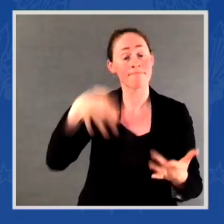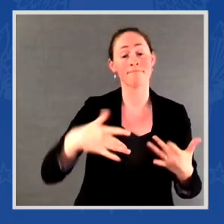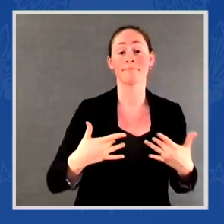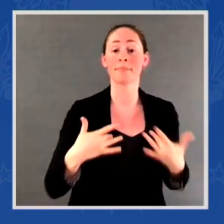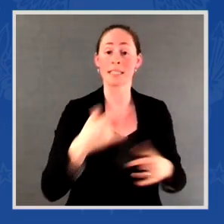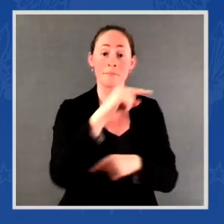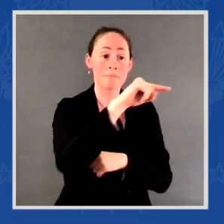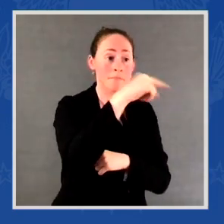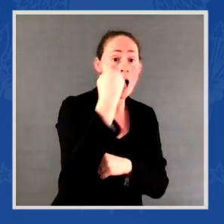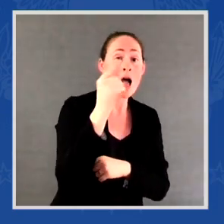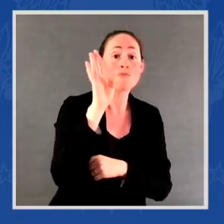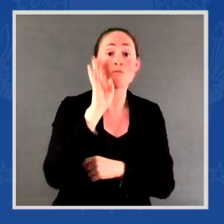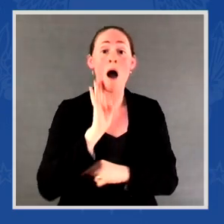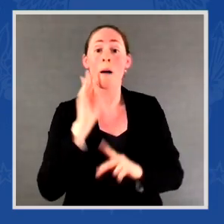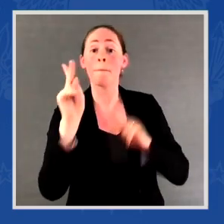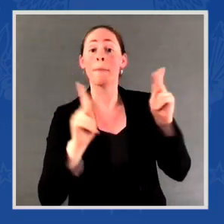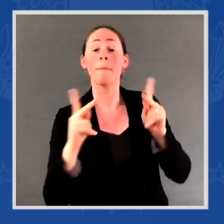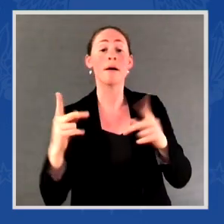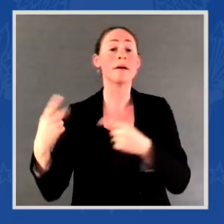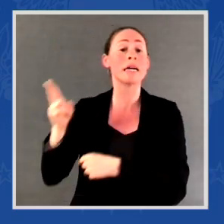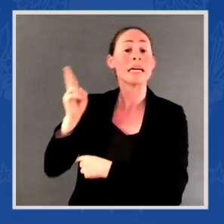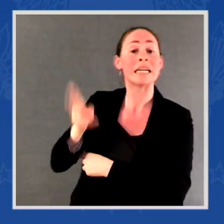People have memories. People have long memories.